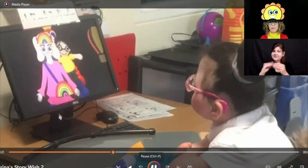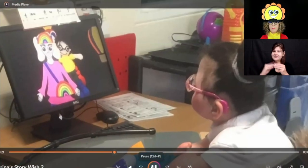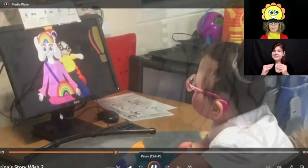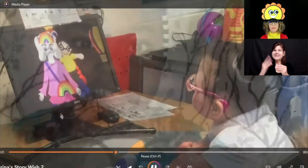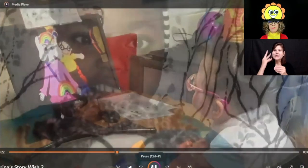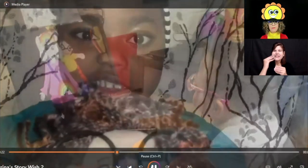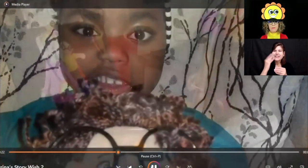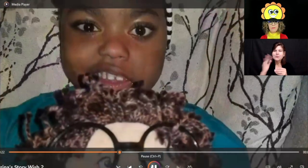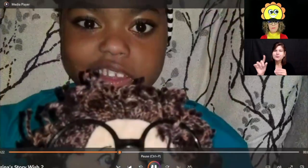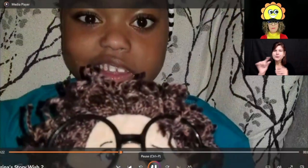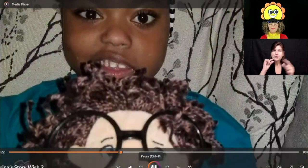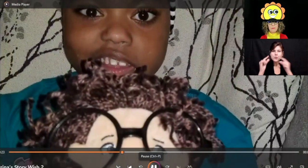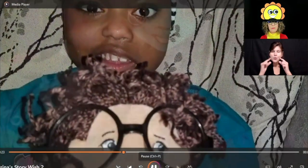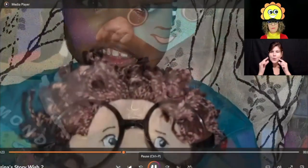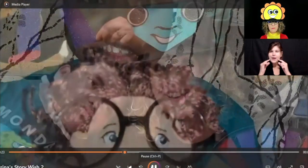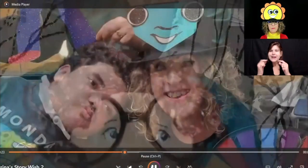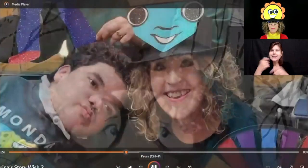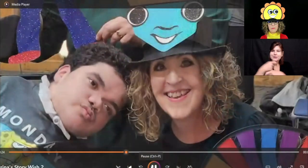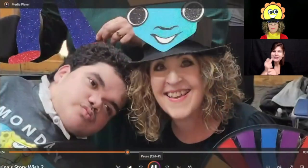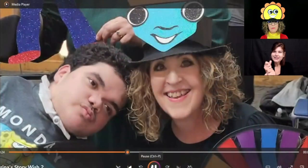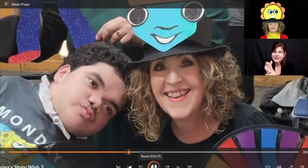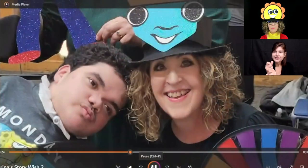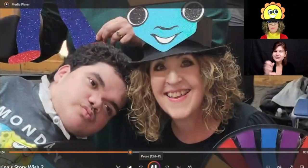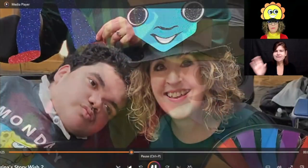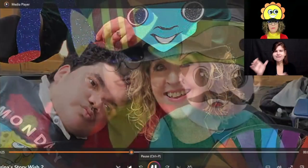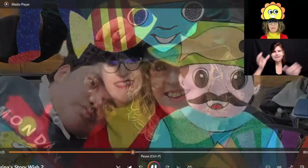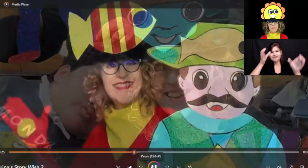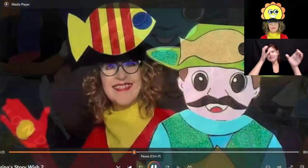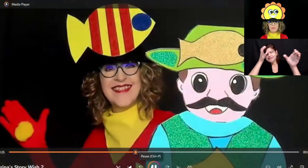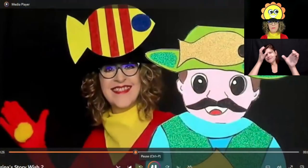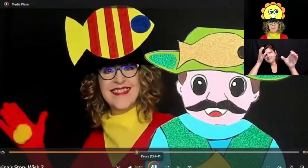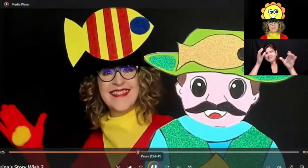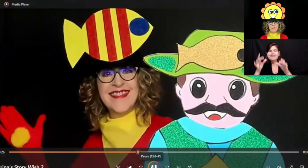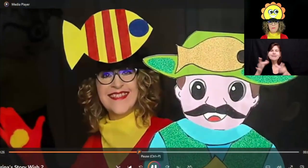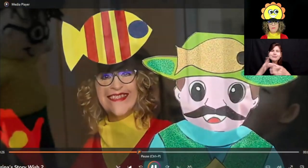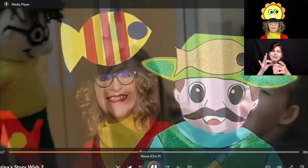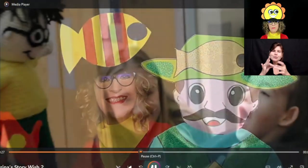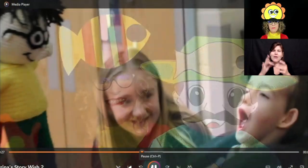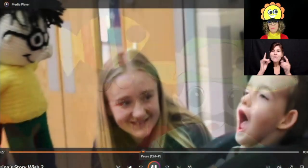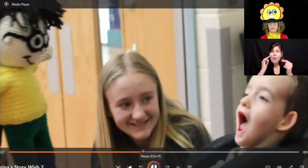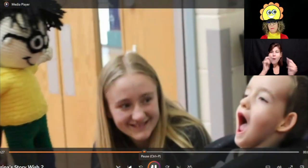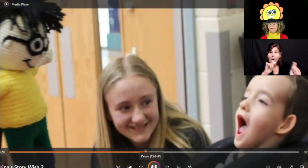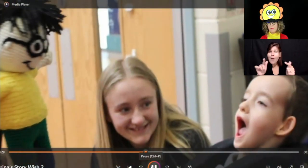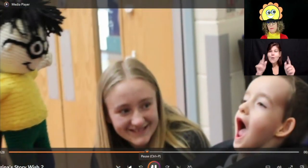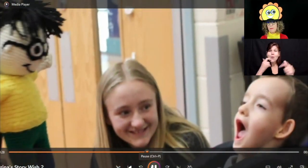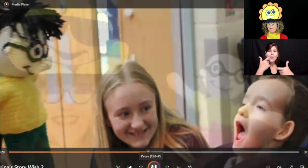Her vibrancy and knowledge leaves engagement and smiles to all who watch. It serves a dual purpose